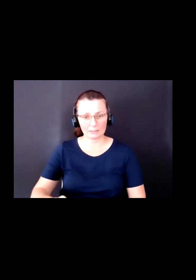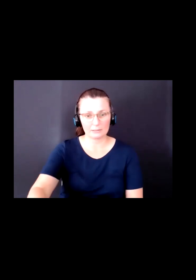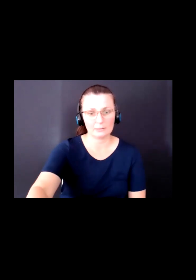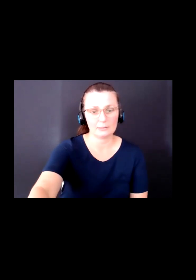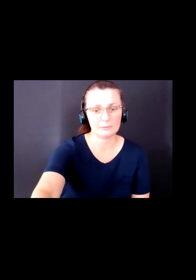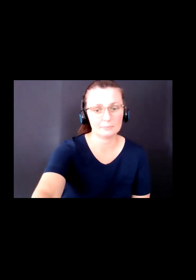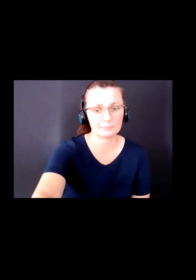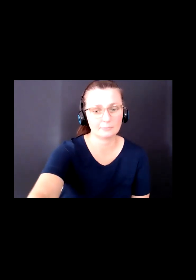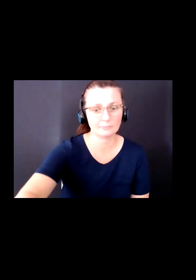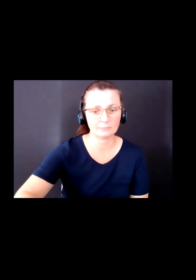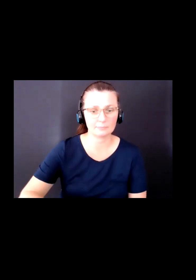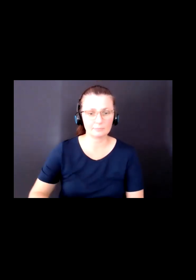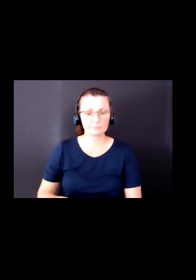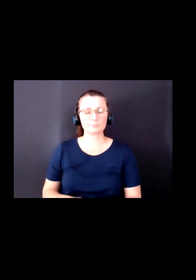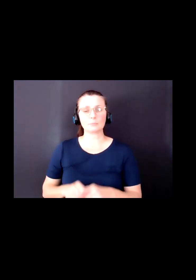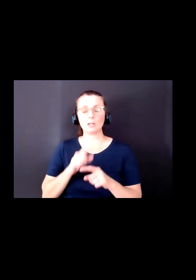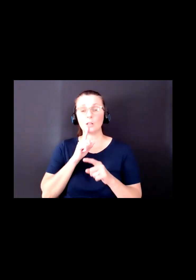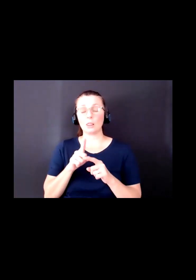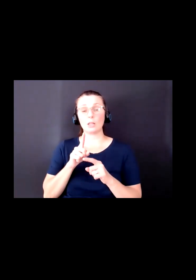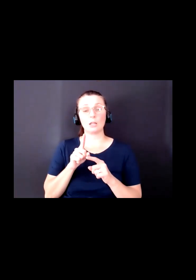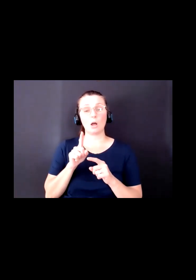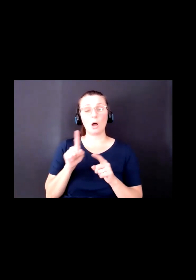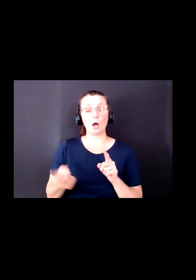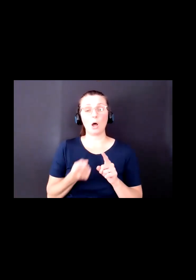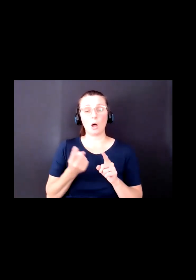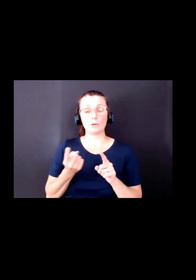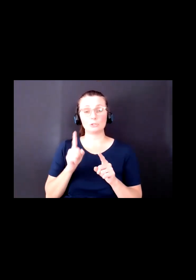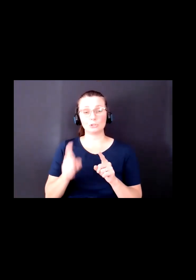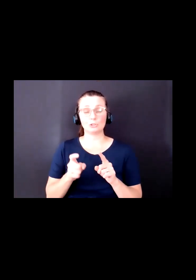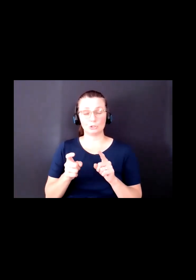always be continually reflecting on this effective communication